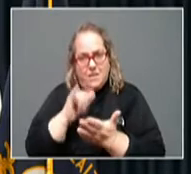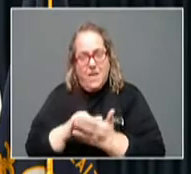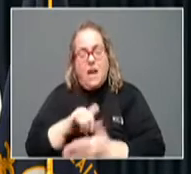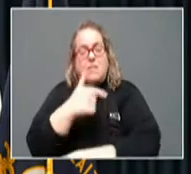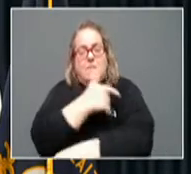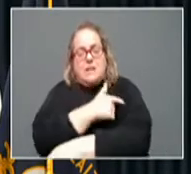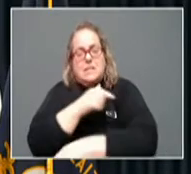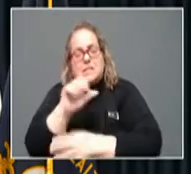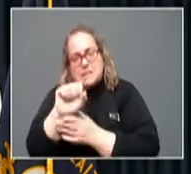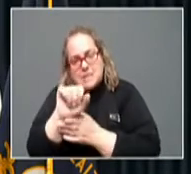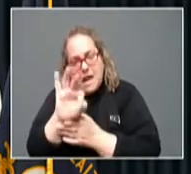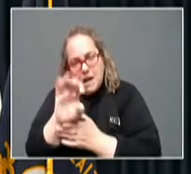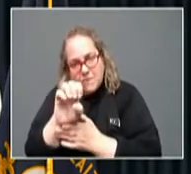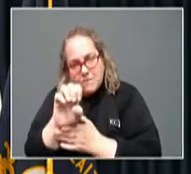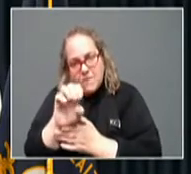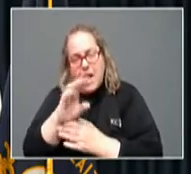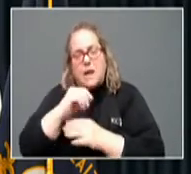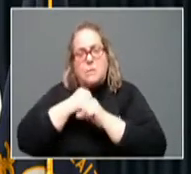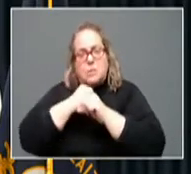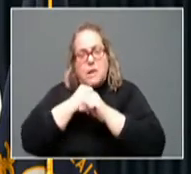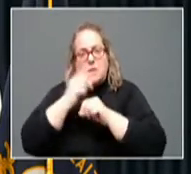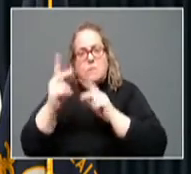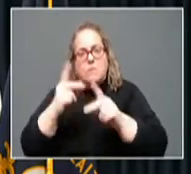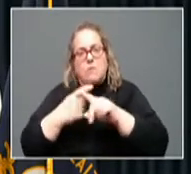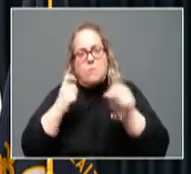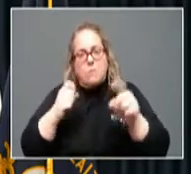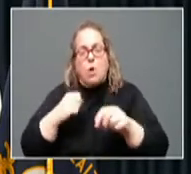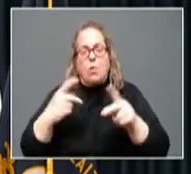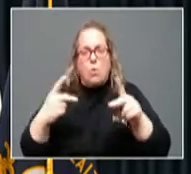people from the worst harms while causing no meaningful harms of their